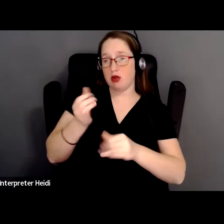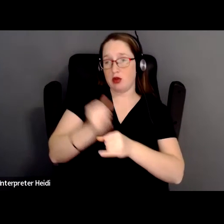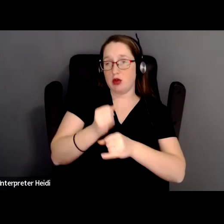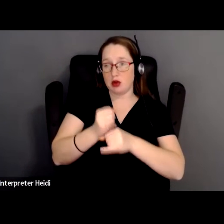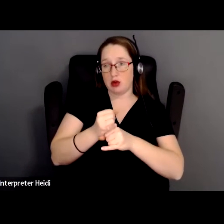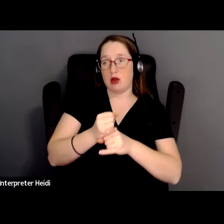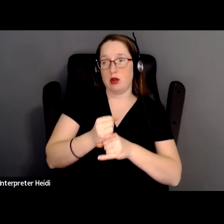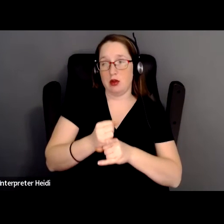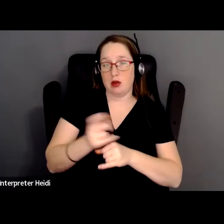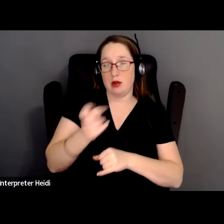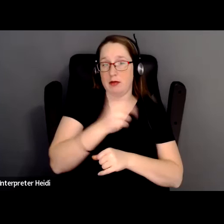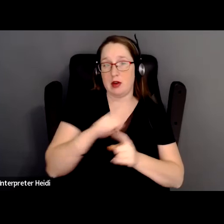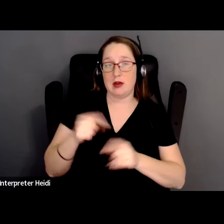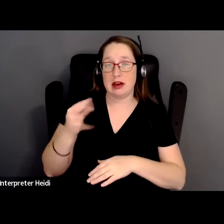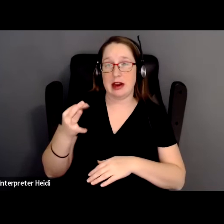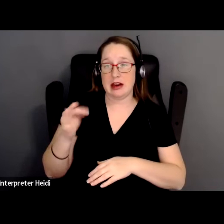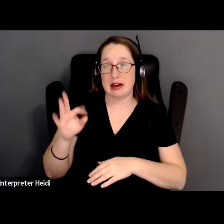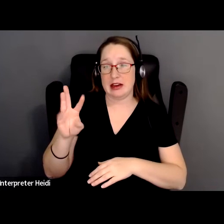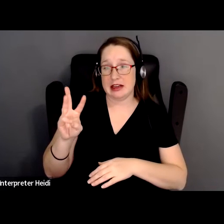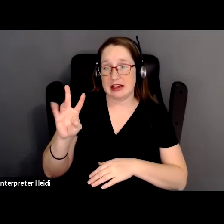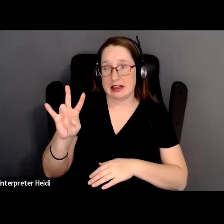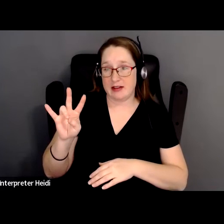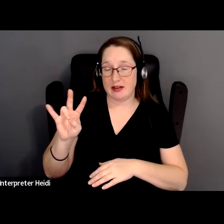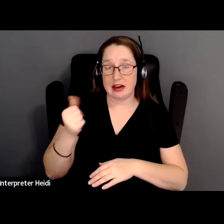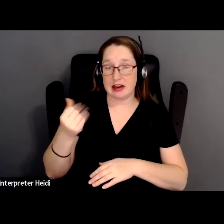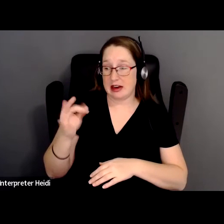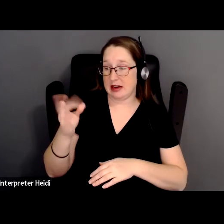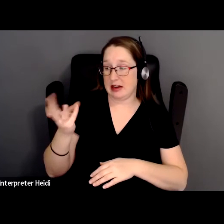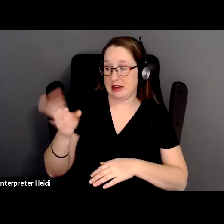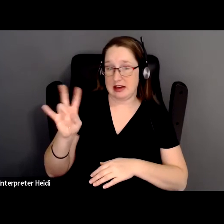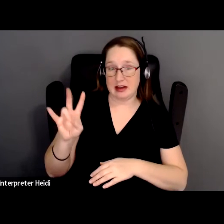Going back to 1967 in 1967, 194,000